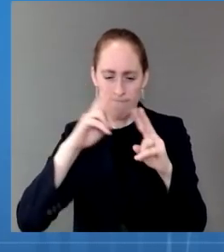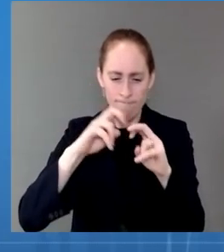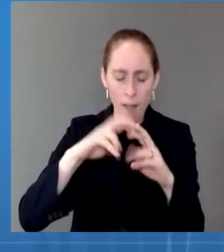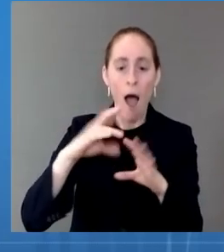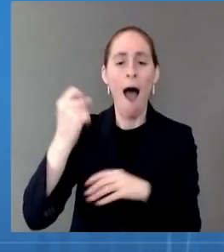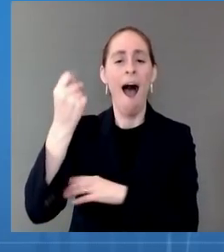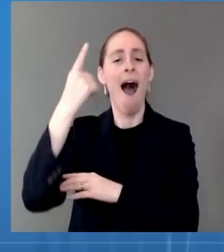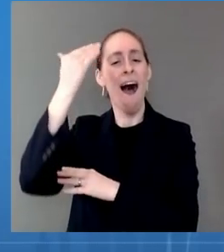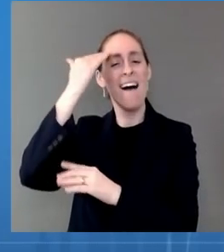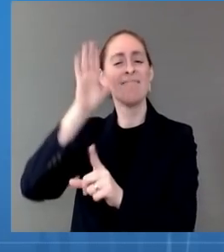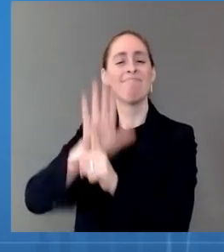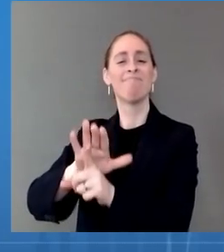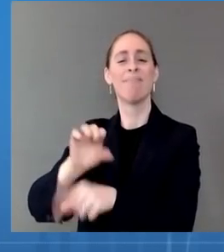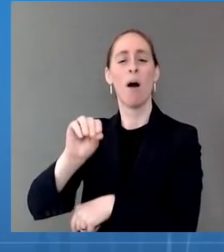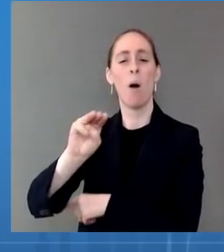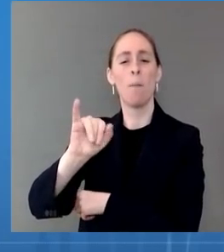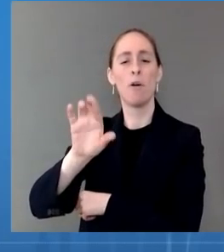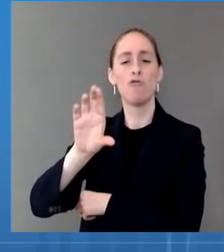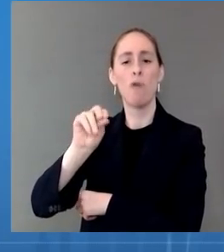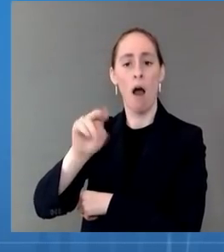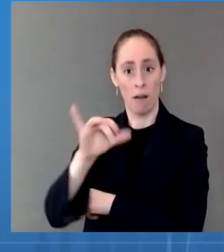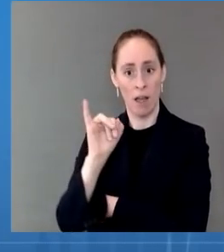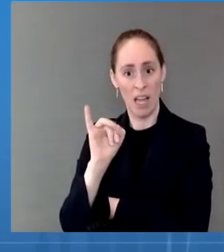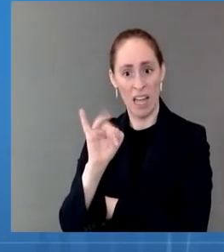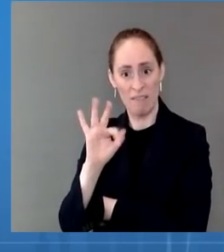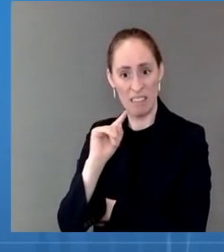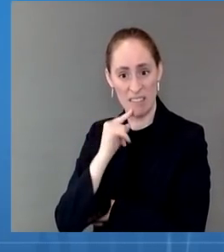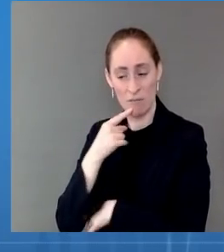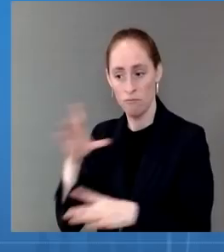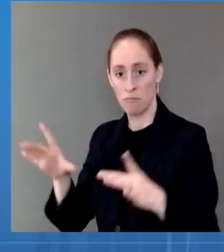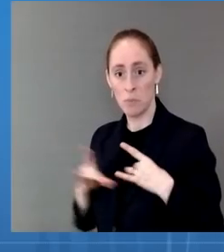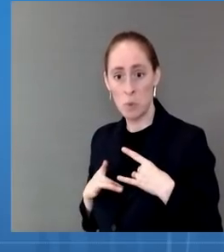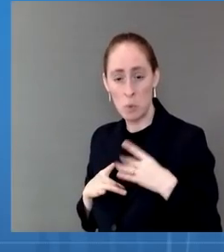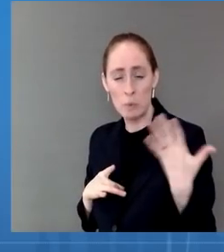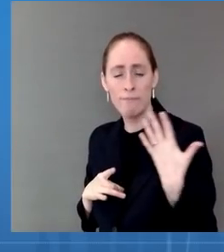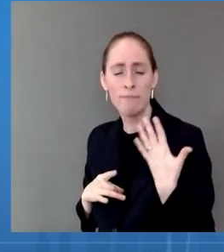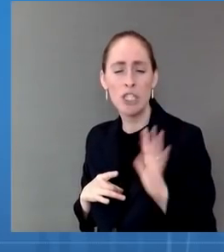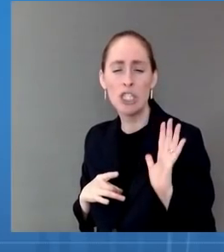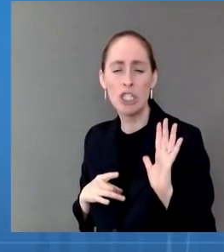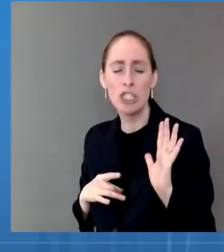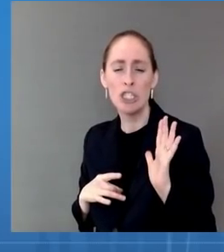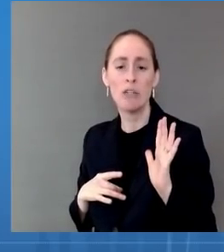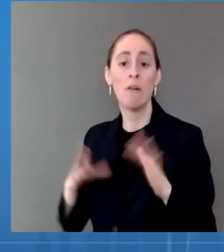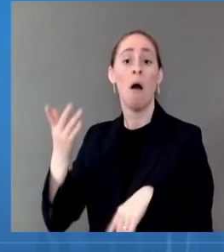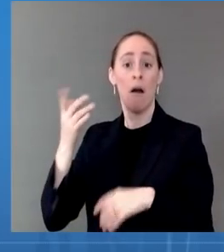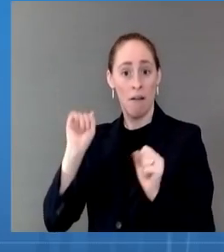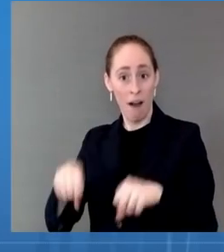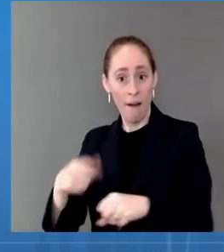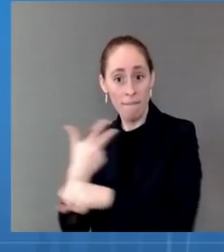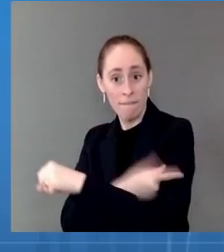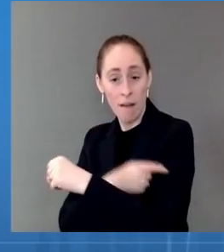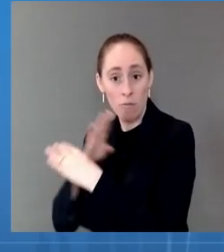And we will need to look at the totality of the data. We are starting to get initial data that Dr. Fauci will review today.